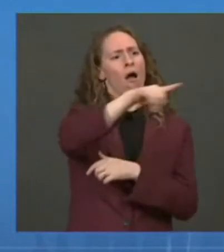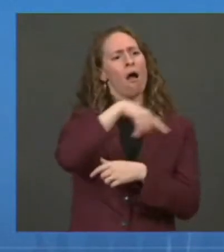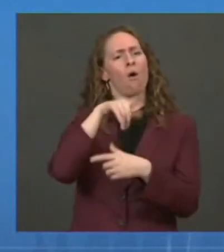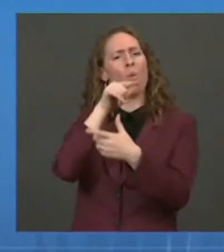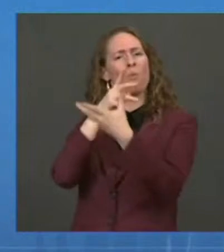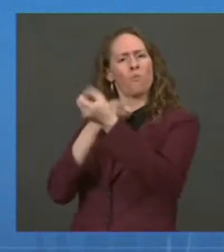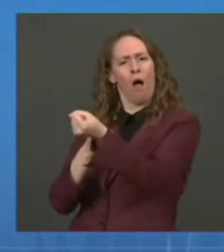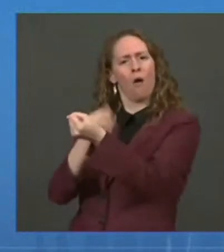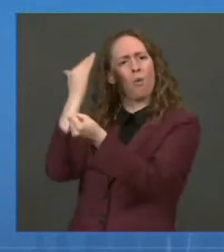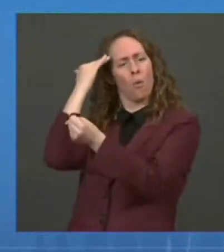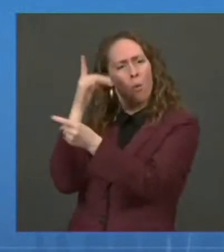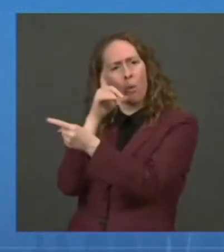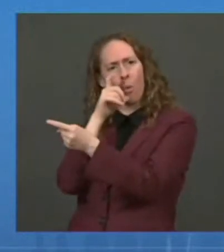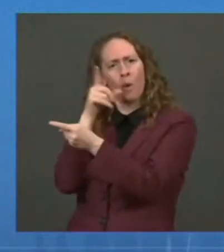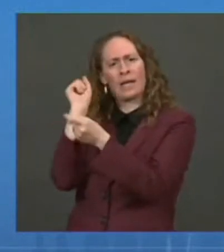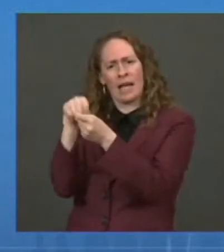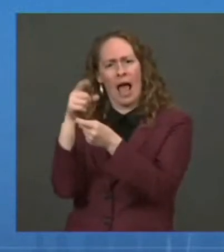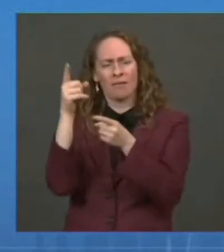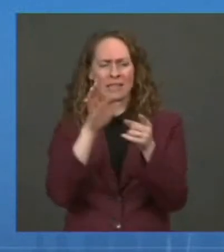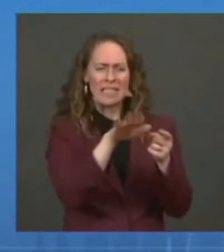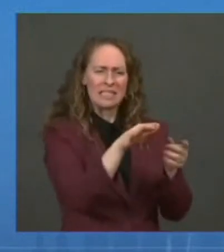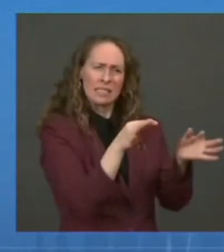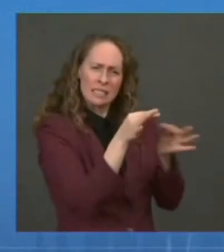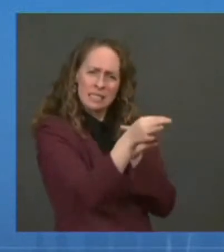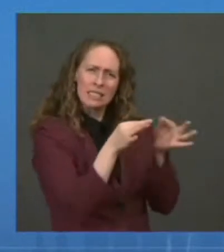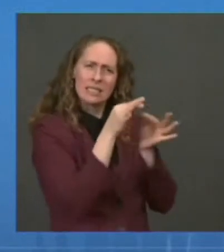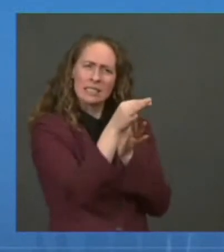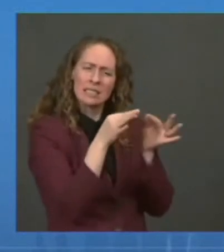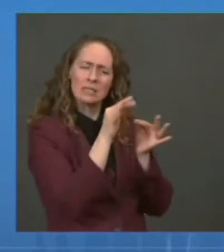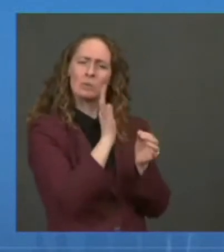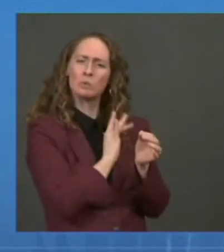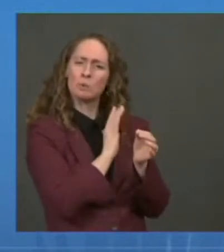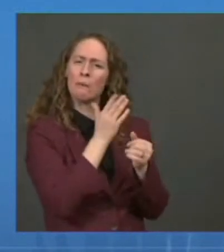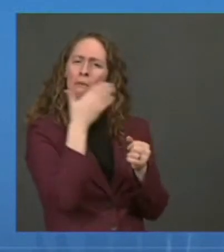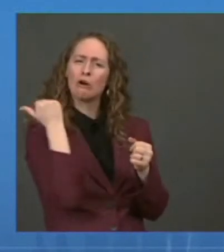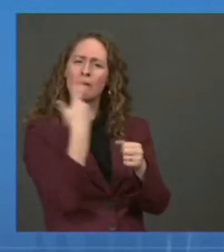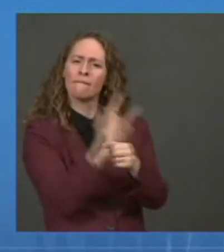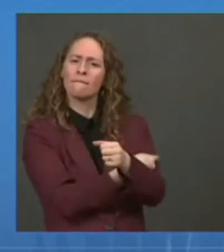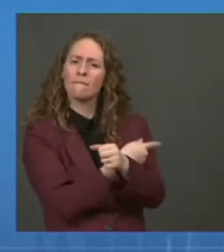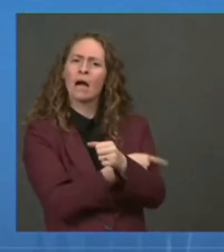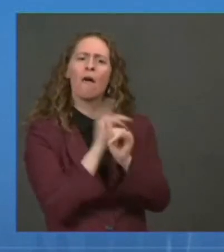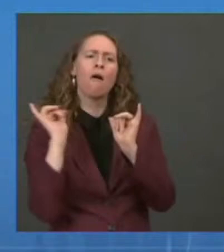PERSONALIZED TRUSTED MEDICAL DEVICE THAT THEY NEED AND DESERVE. THIS IS AN ISSUE THAT'S NEAR